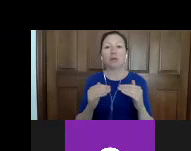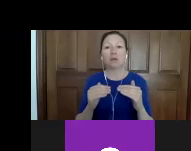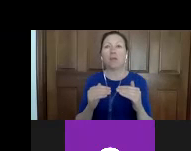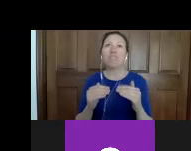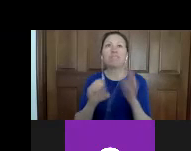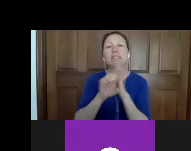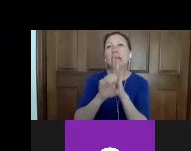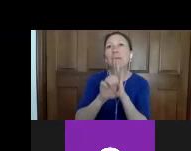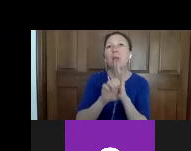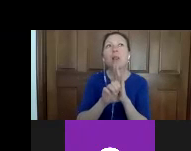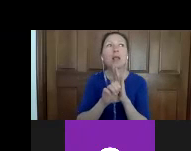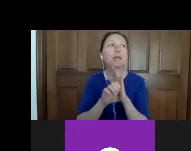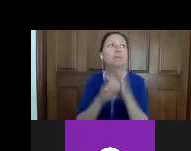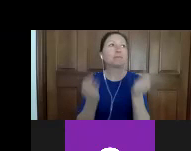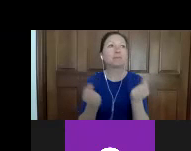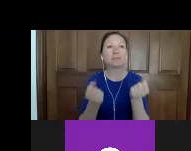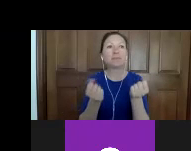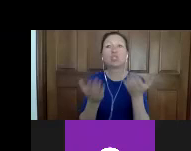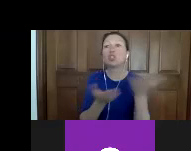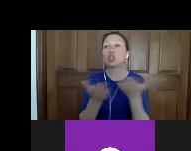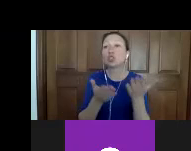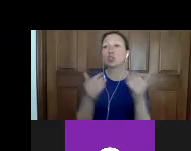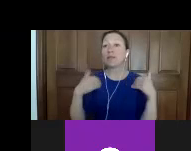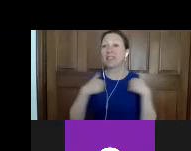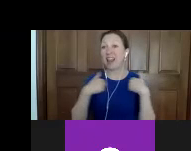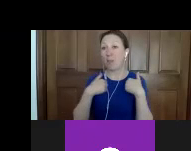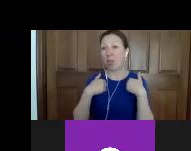office with a disability that there might be allergic to the service animals. So what